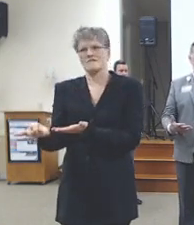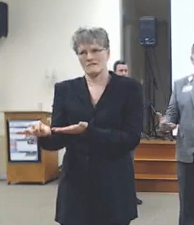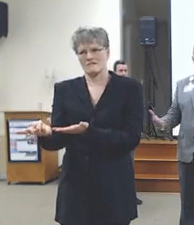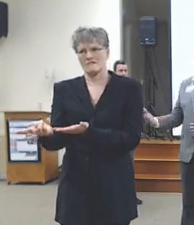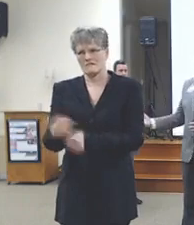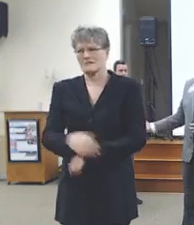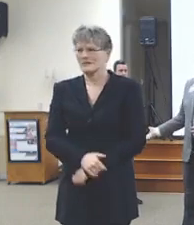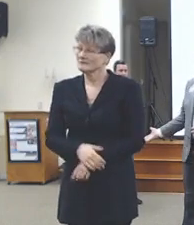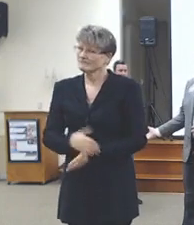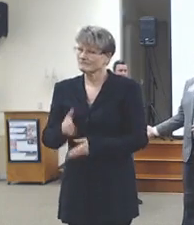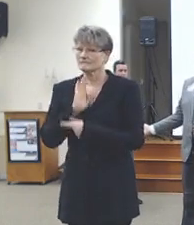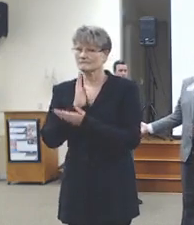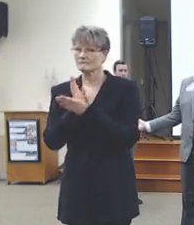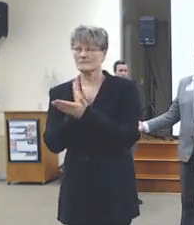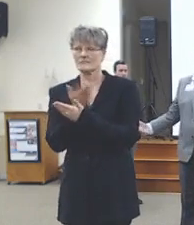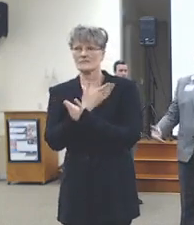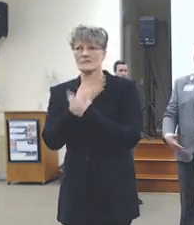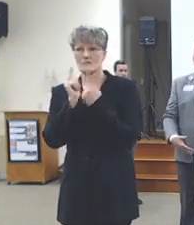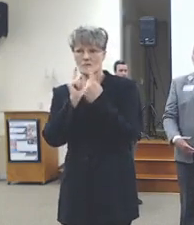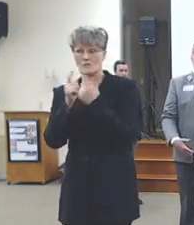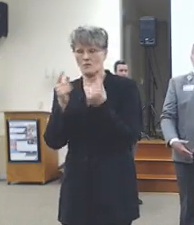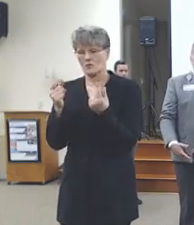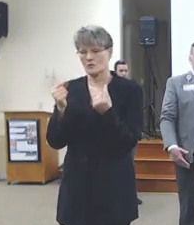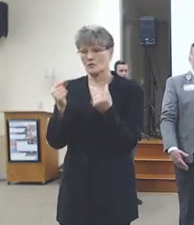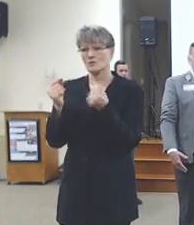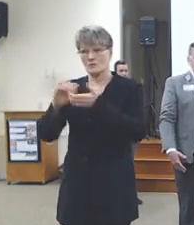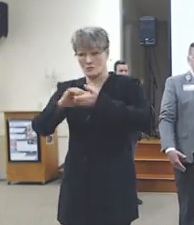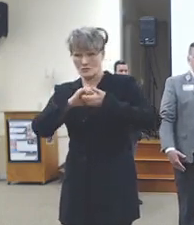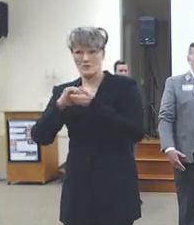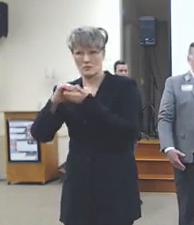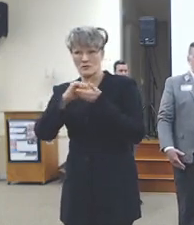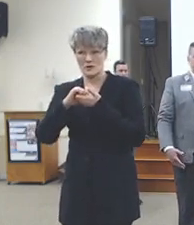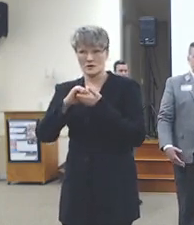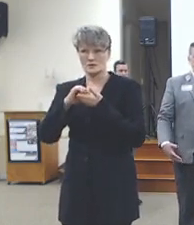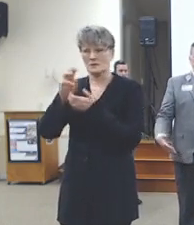part of what we do together, SRMC. Mayer's Memorial, the County, we're